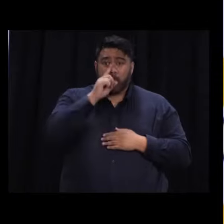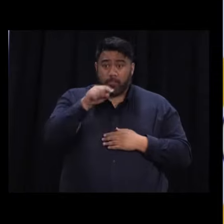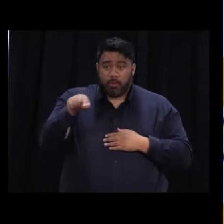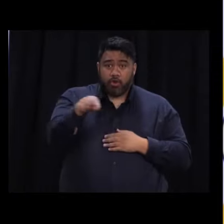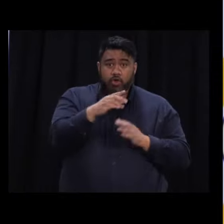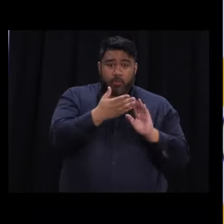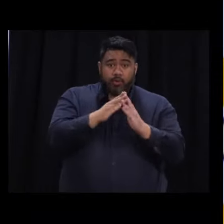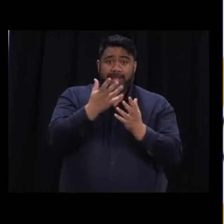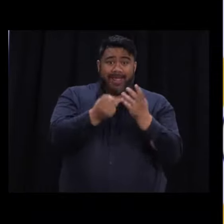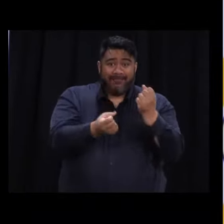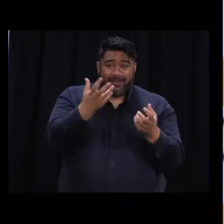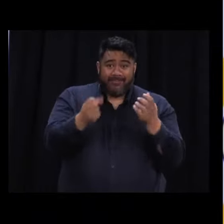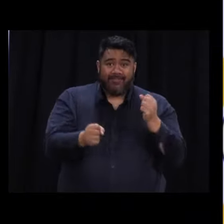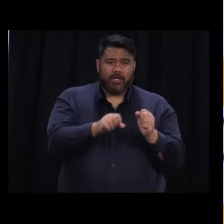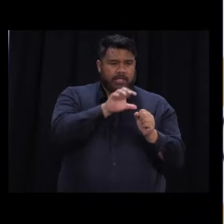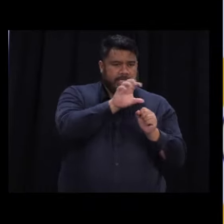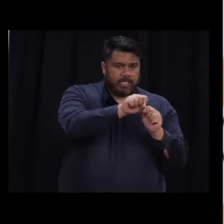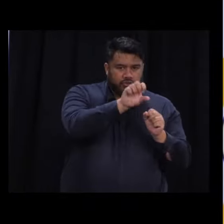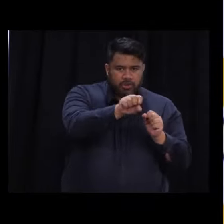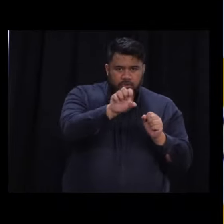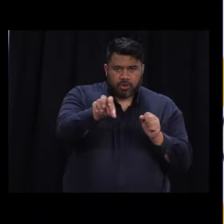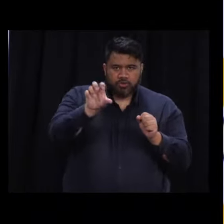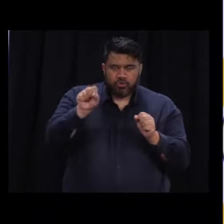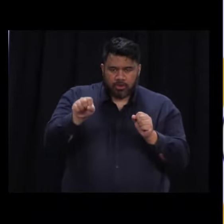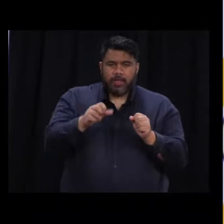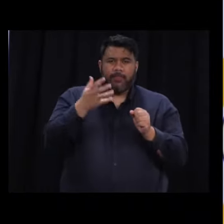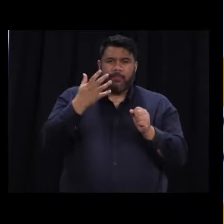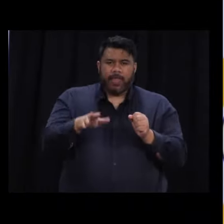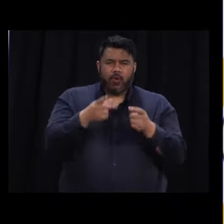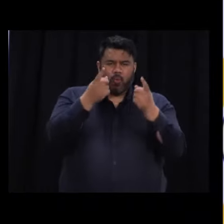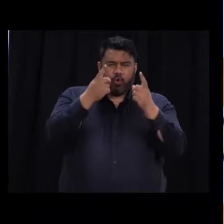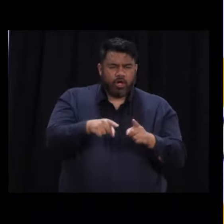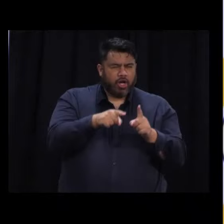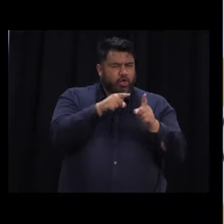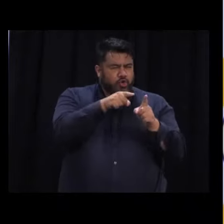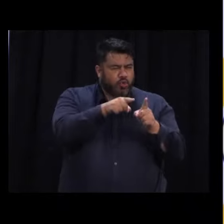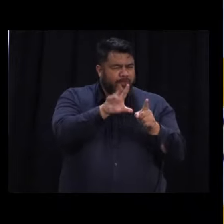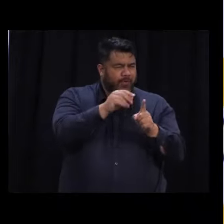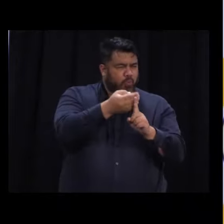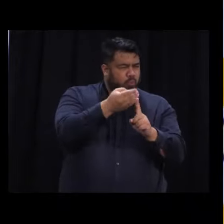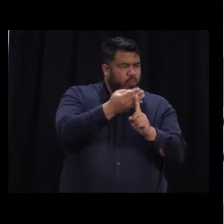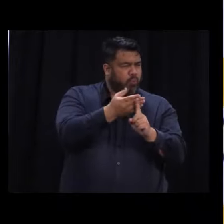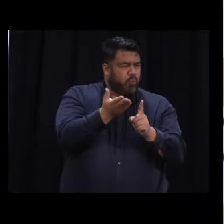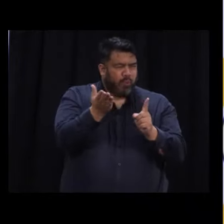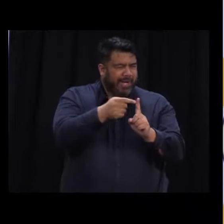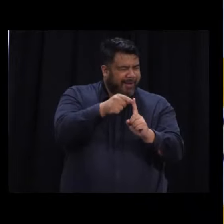isolation today. So as each new community cases reported, isolated and investigated, we